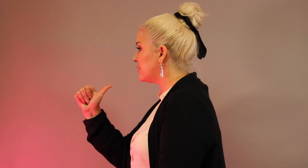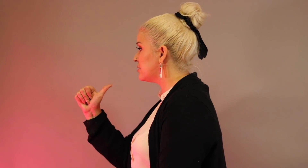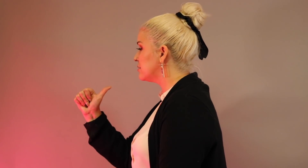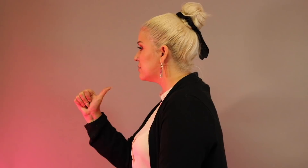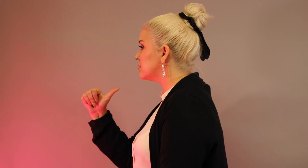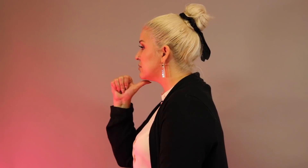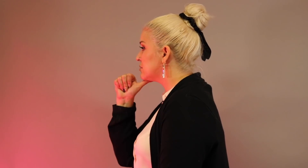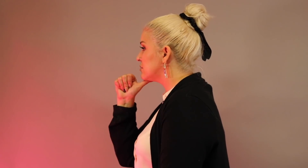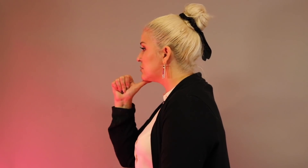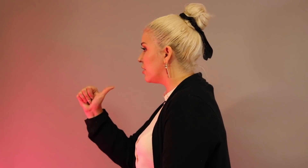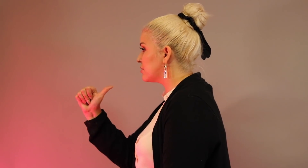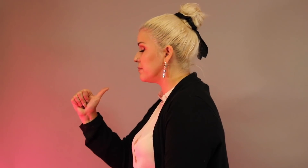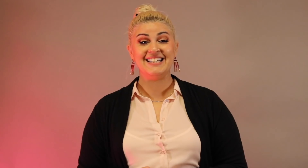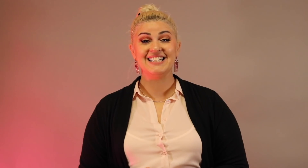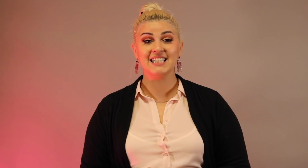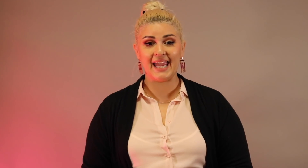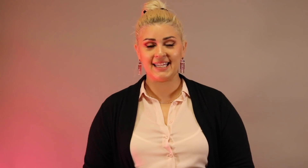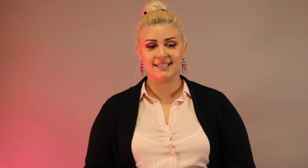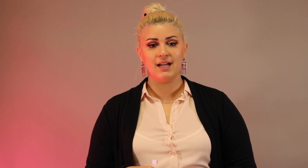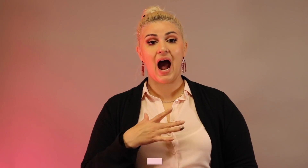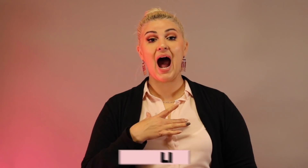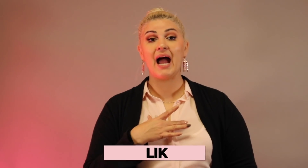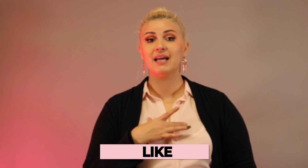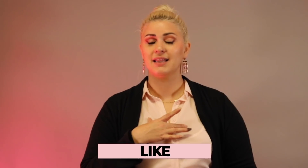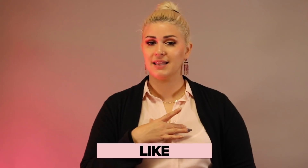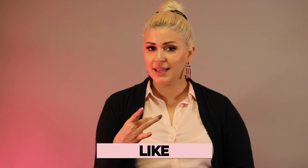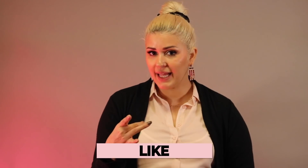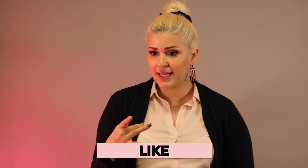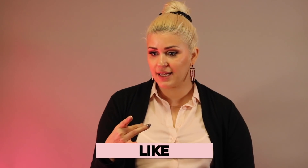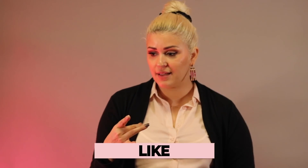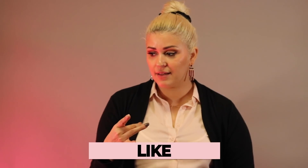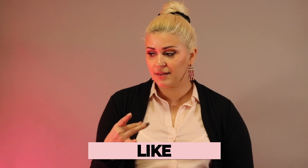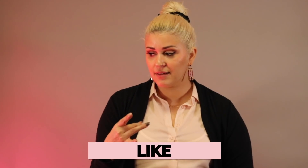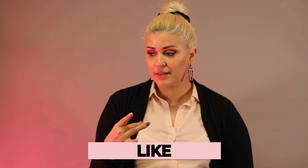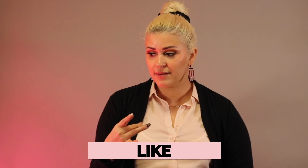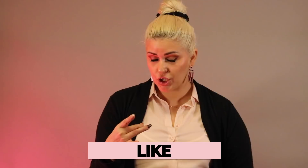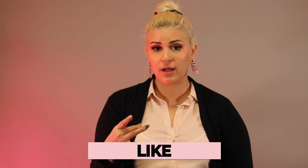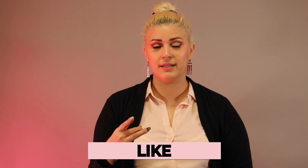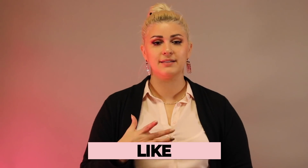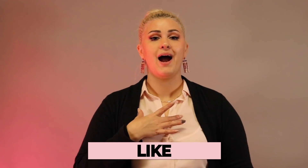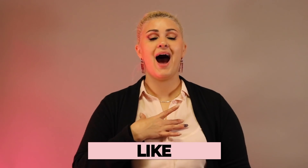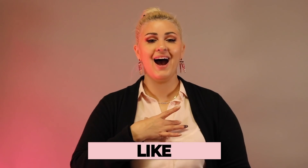Not, don't. Like, I like chocolate.